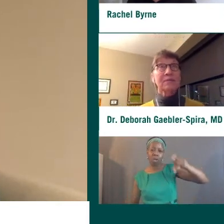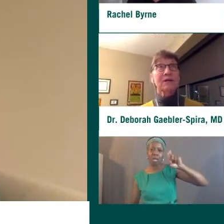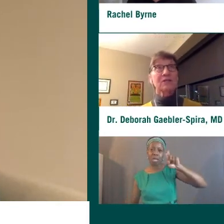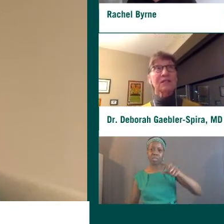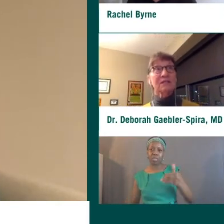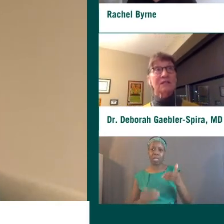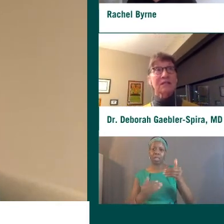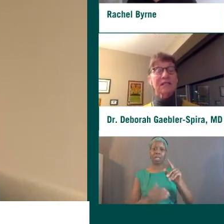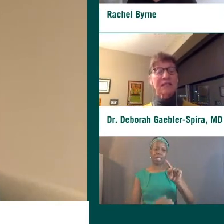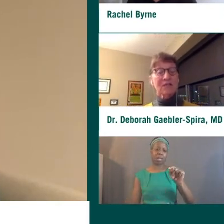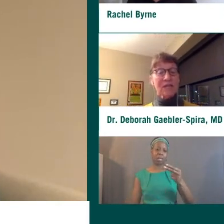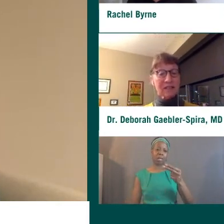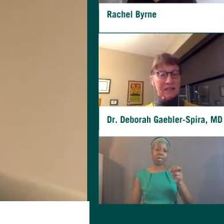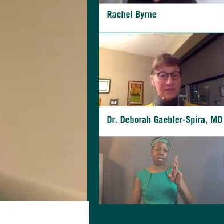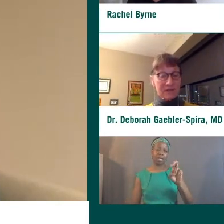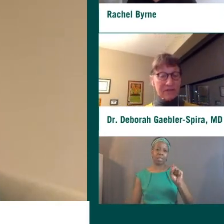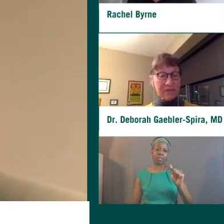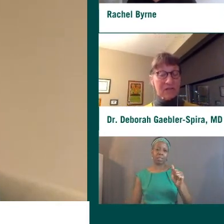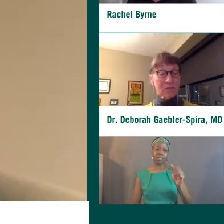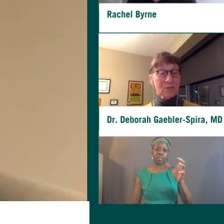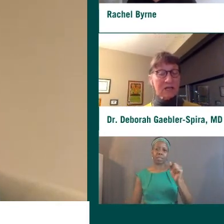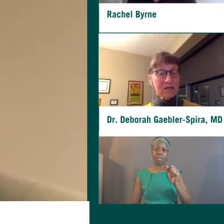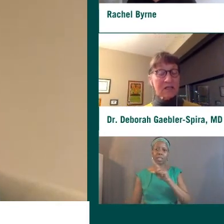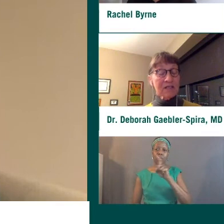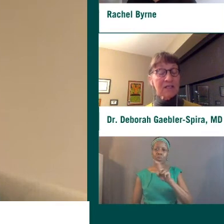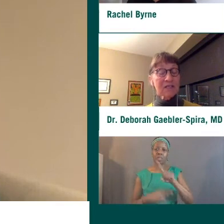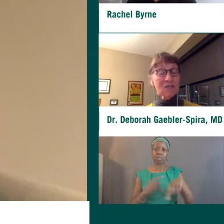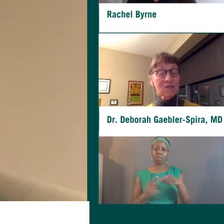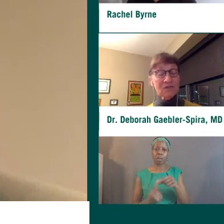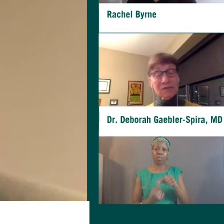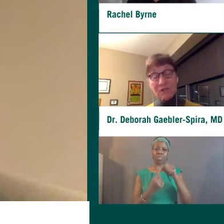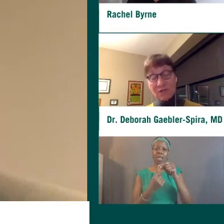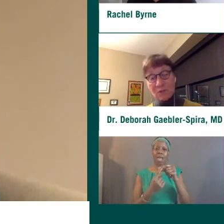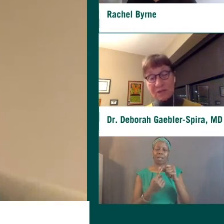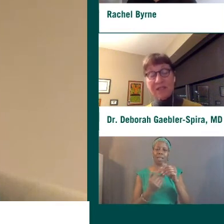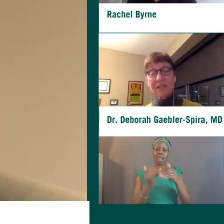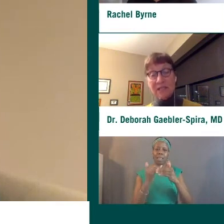about the exact level of evidence. But I think that it is fairly respected